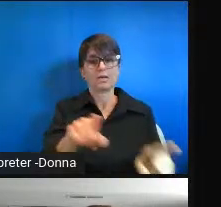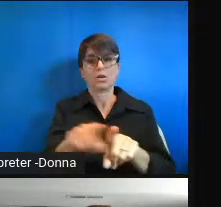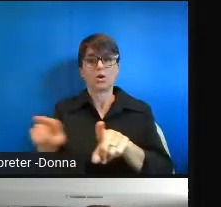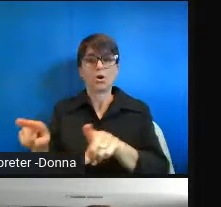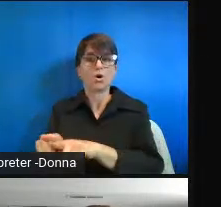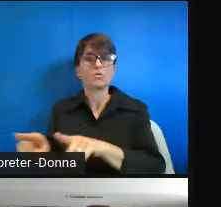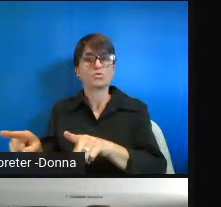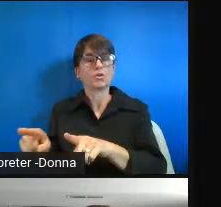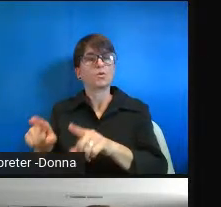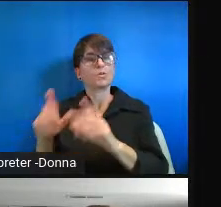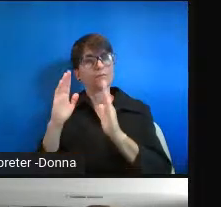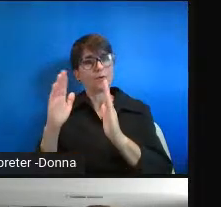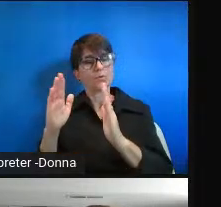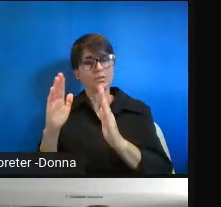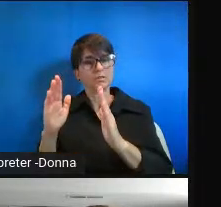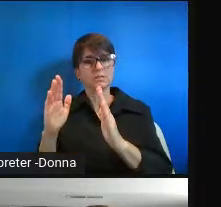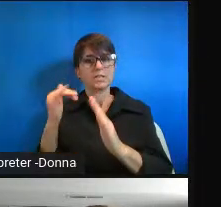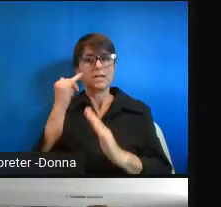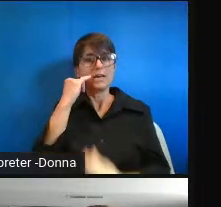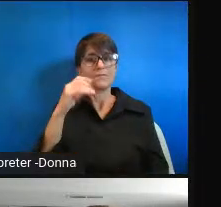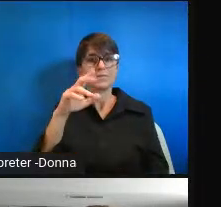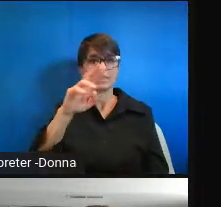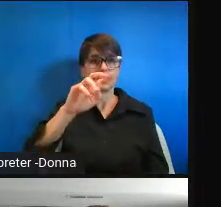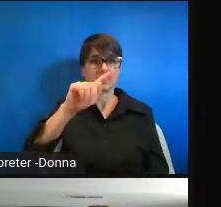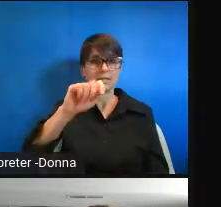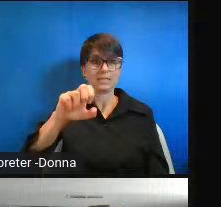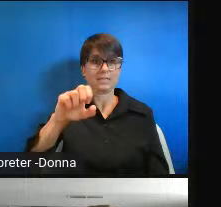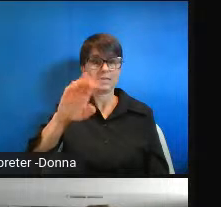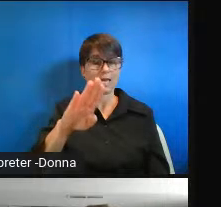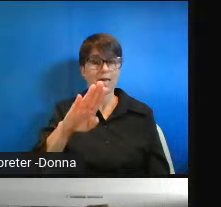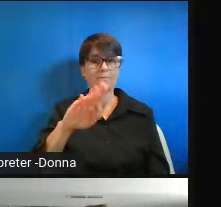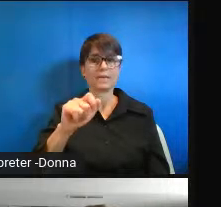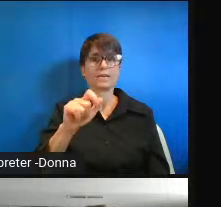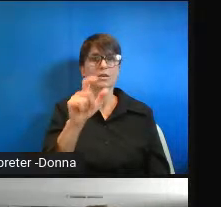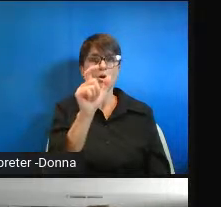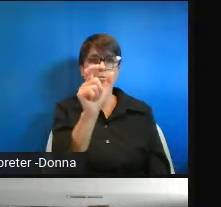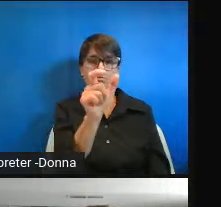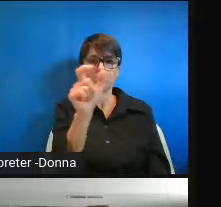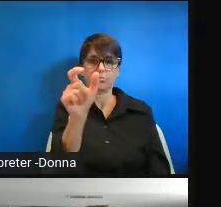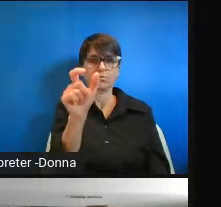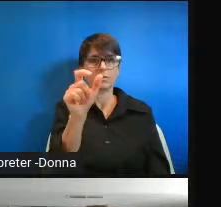Once the Dialog is opened, create a track for tapping and focus.